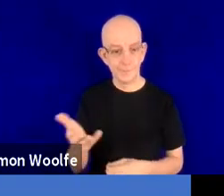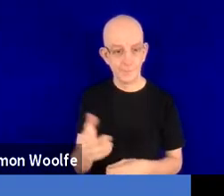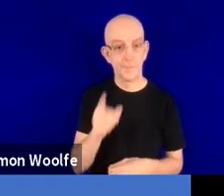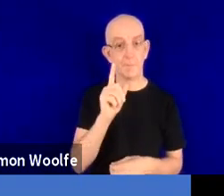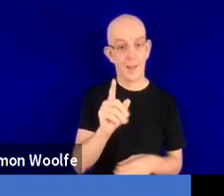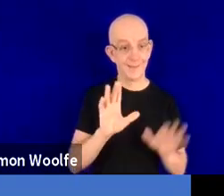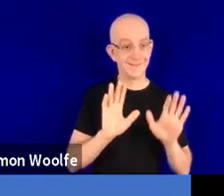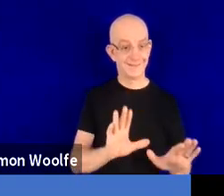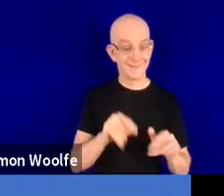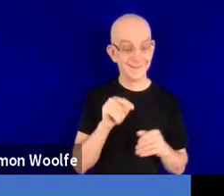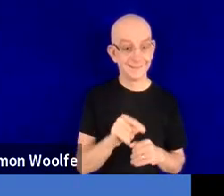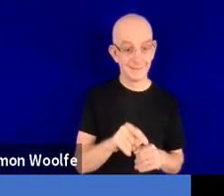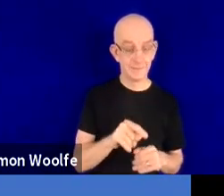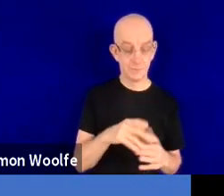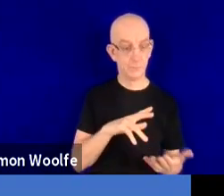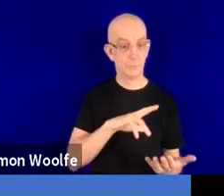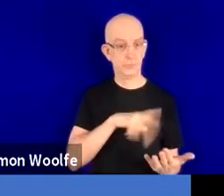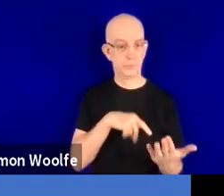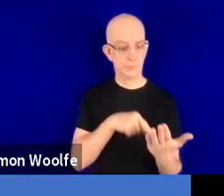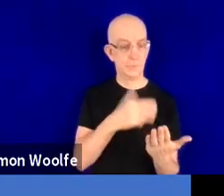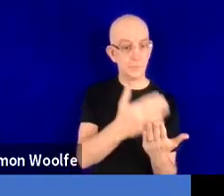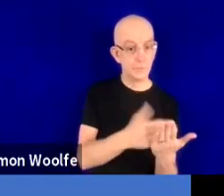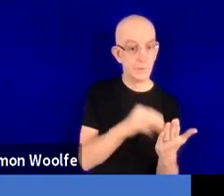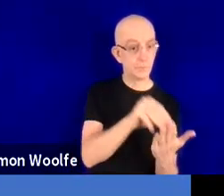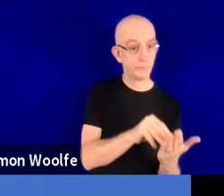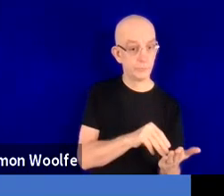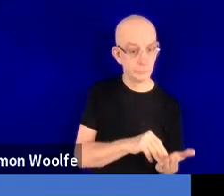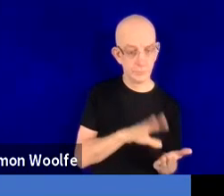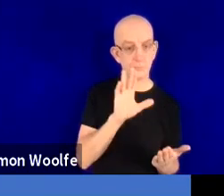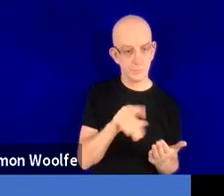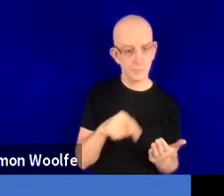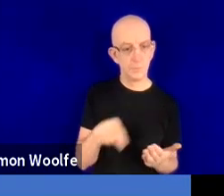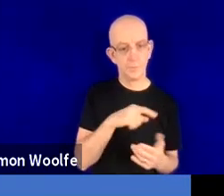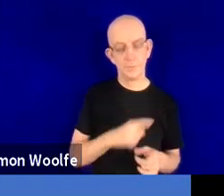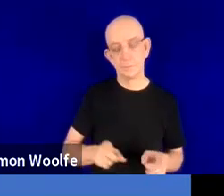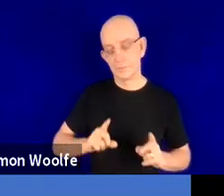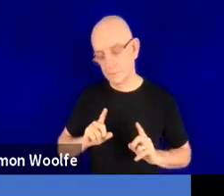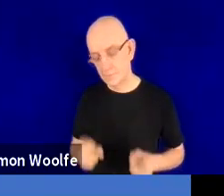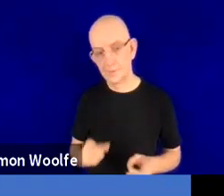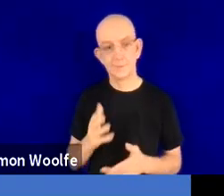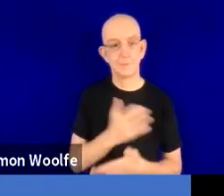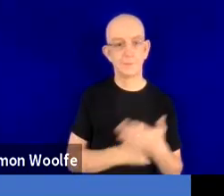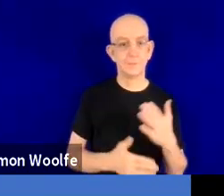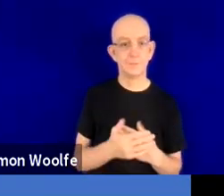And I think that the question is really not one or another is definitely one and another, and how do they connect together?